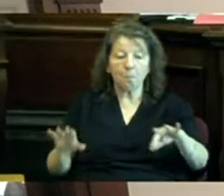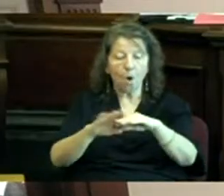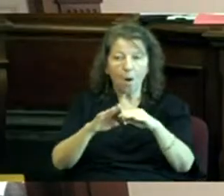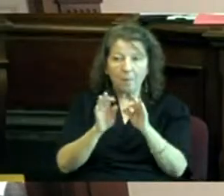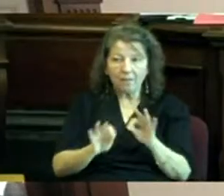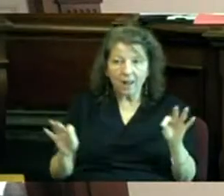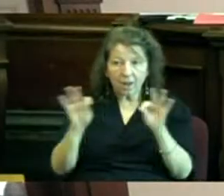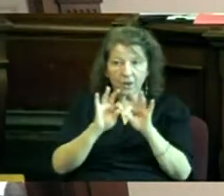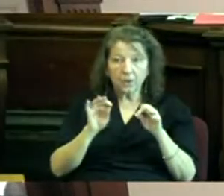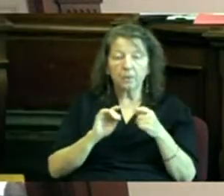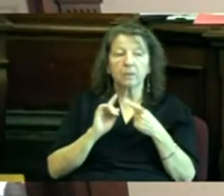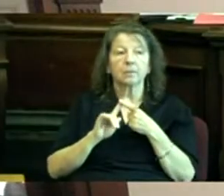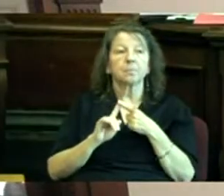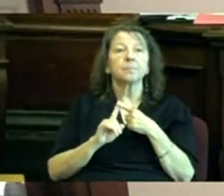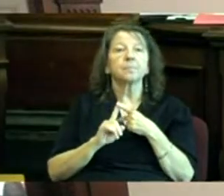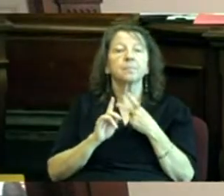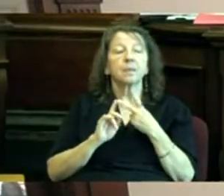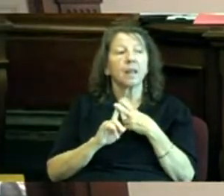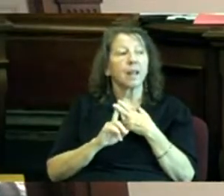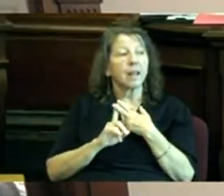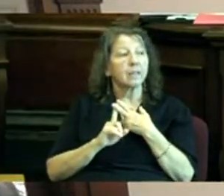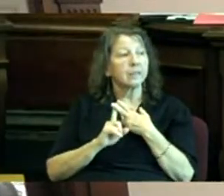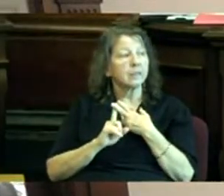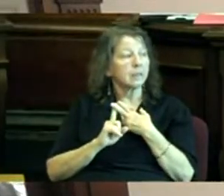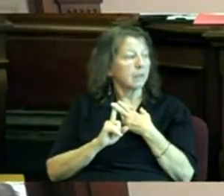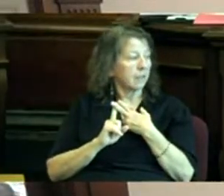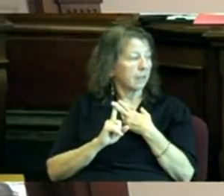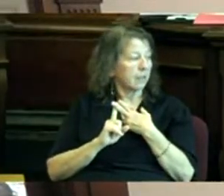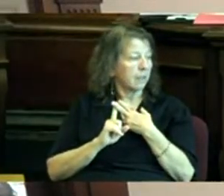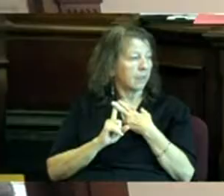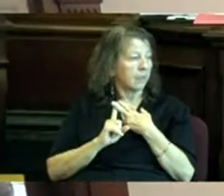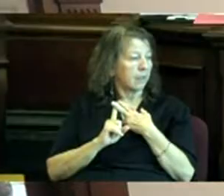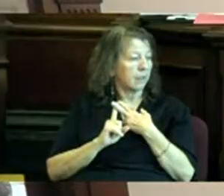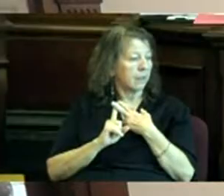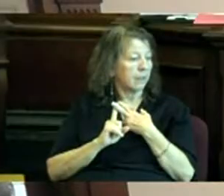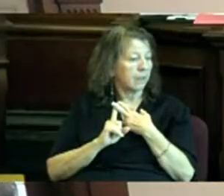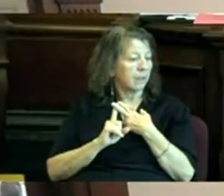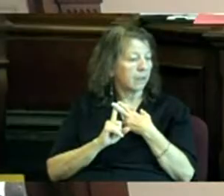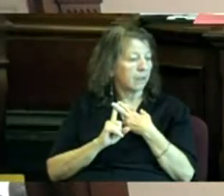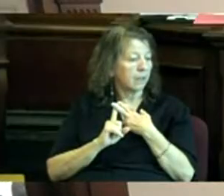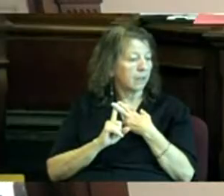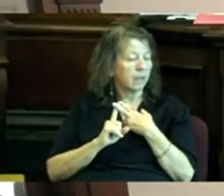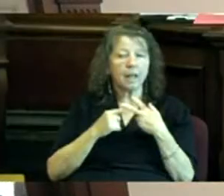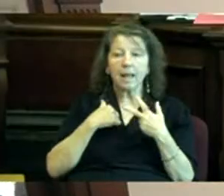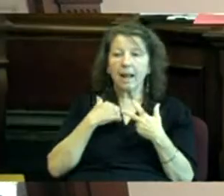Foundation, that trees actually